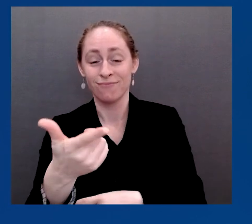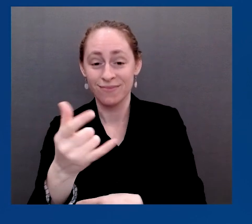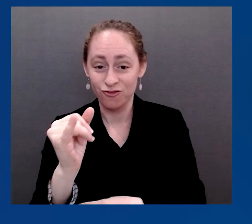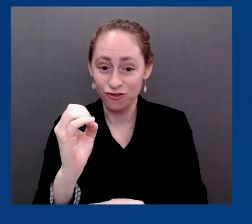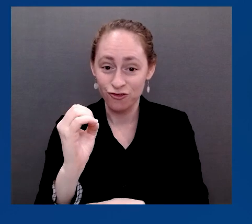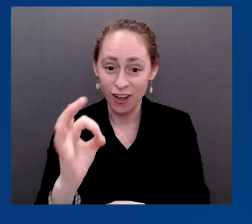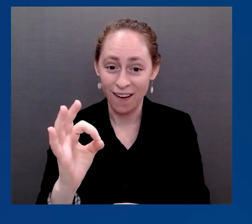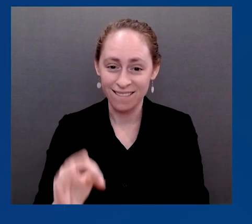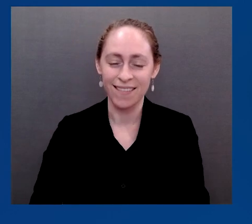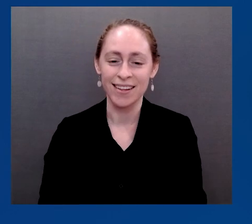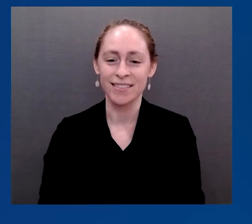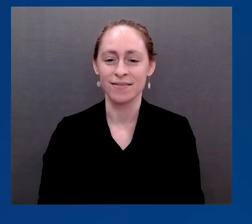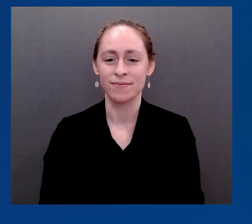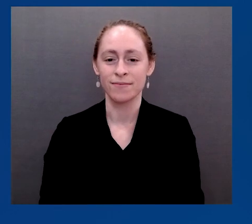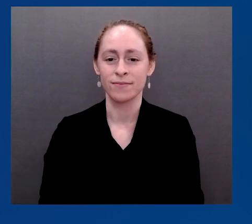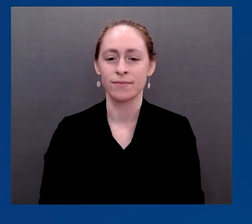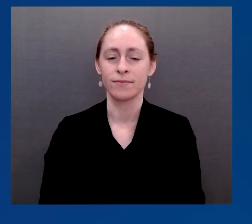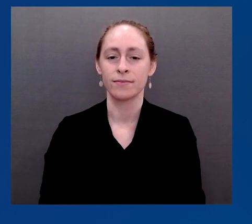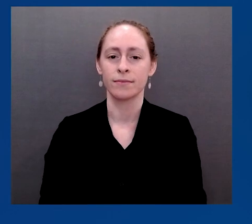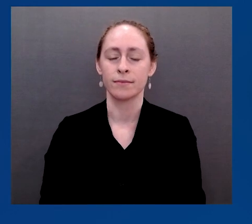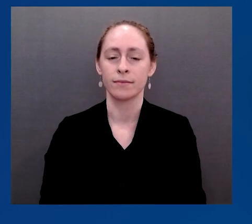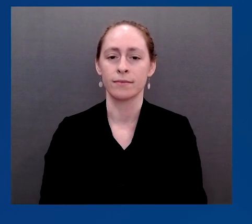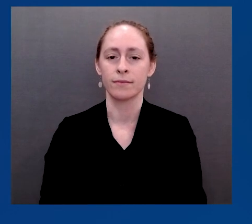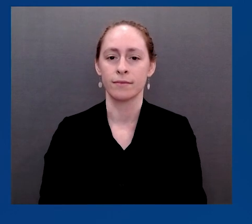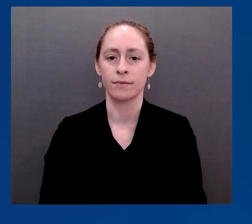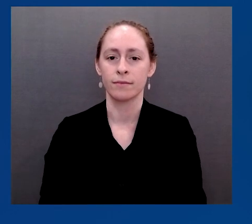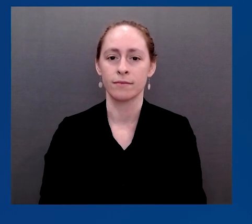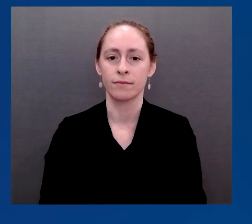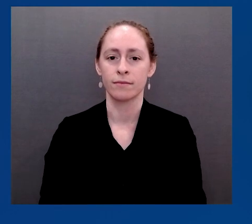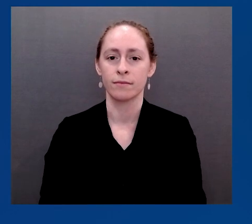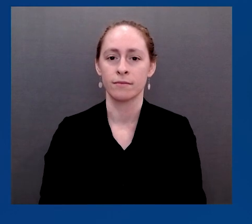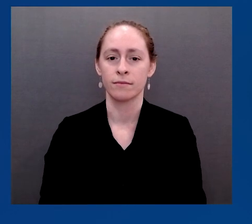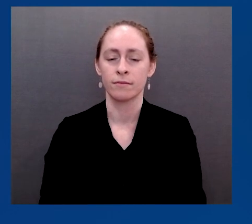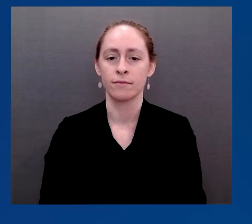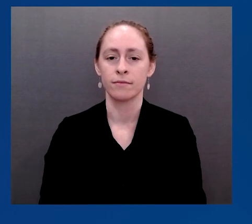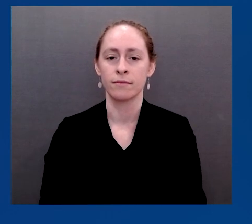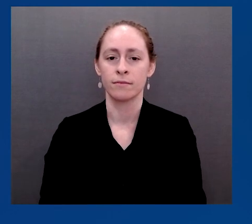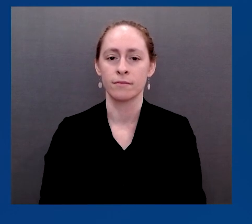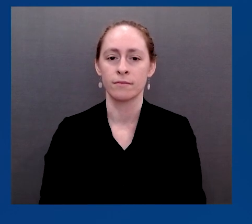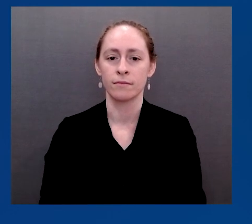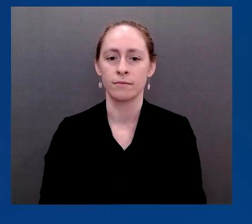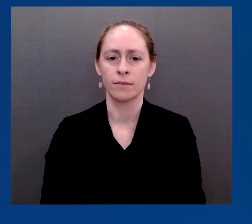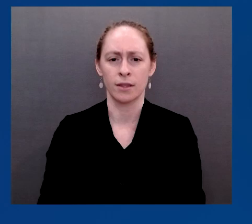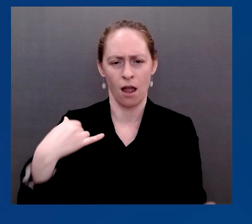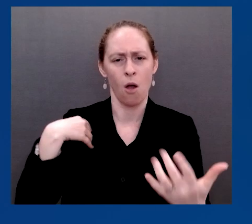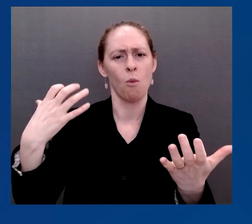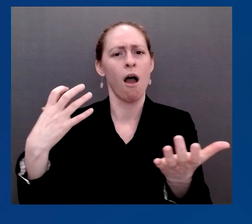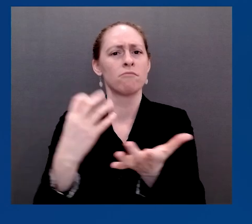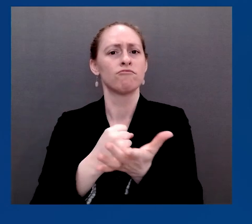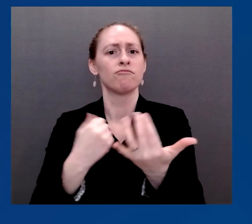We know that there are a number of different ways to view progress on boosters, depending on which data set you're looking at.